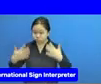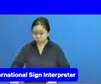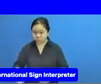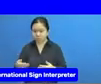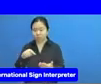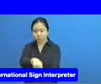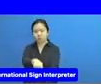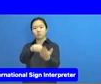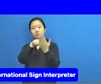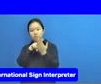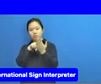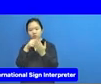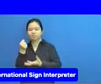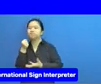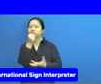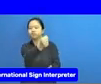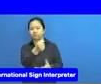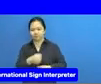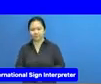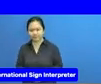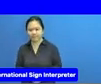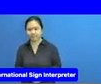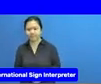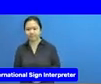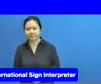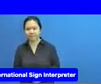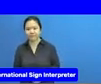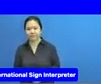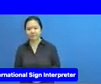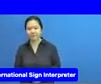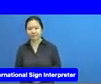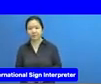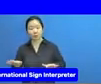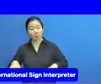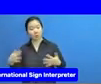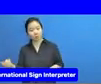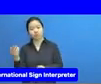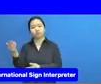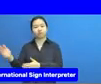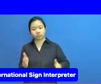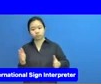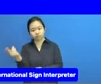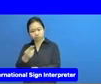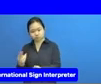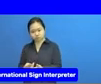they will need to be presenting a minimum of one performing arts work, also in three different Creative Europe countries.